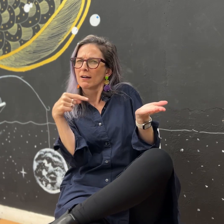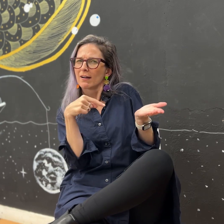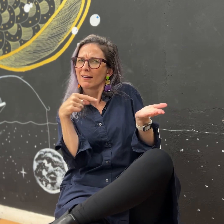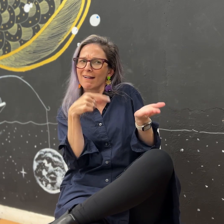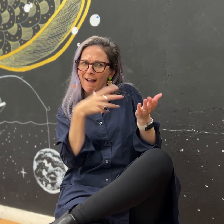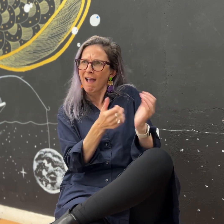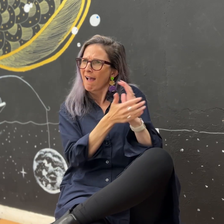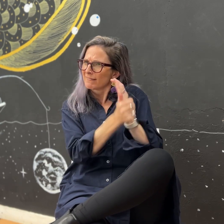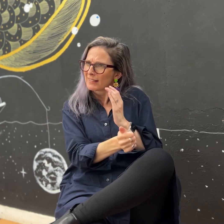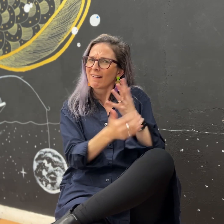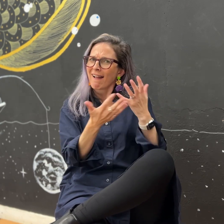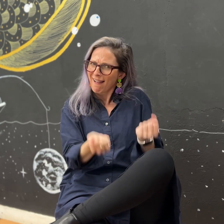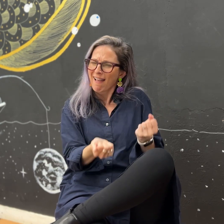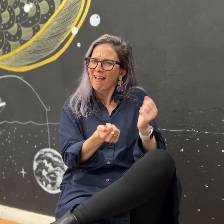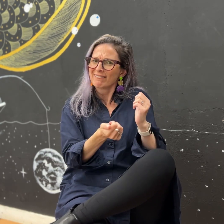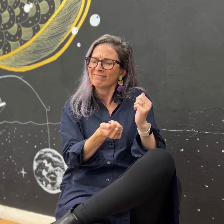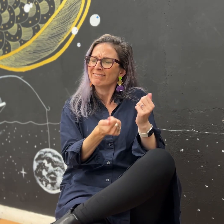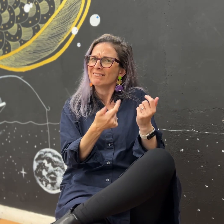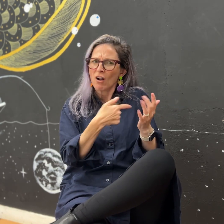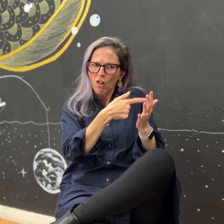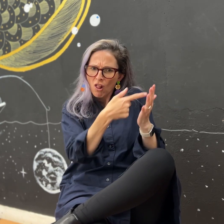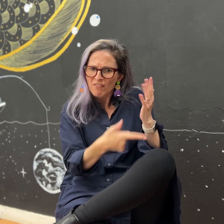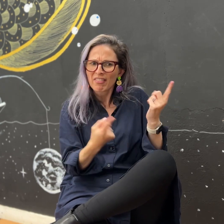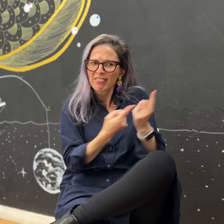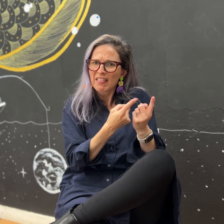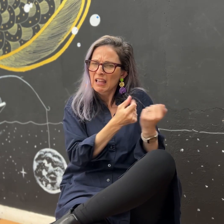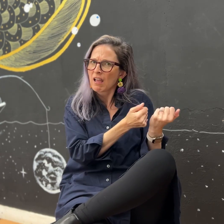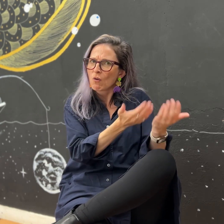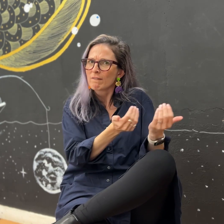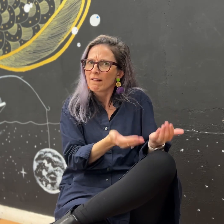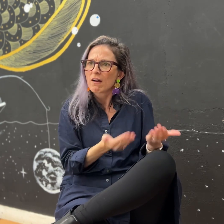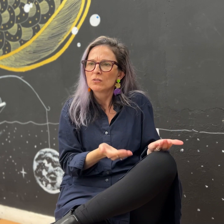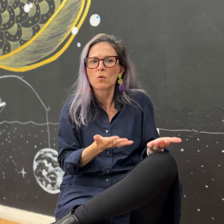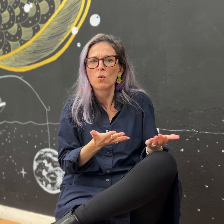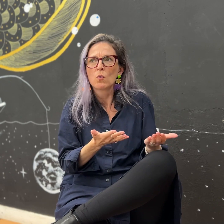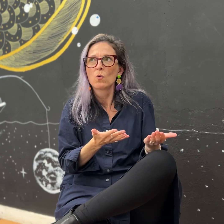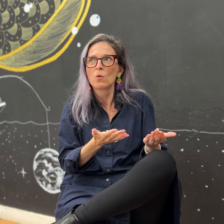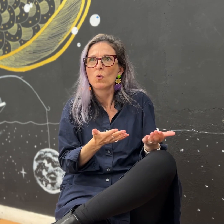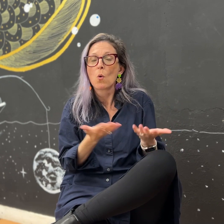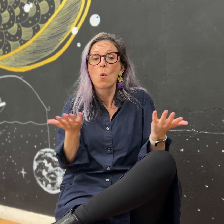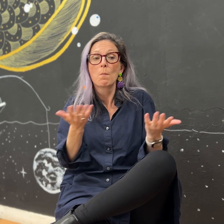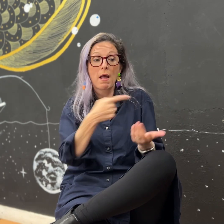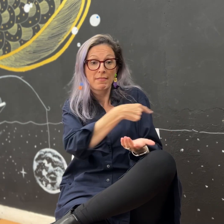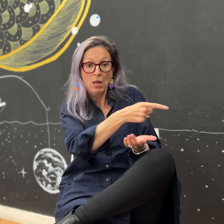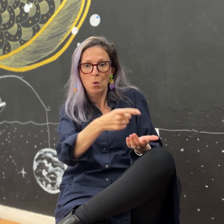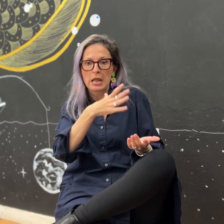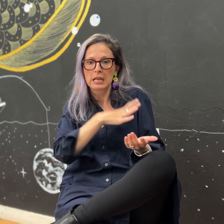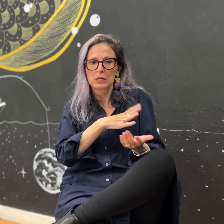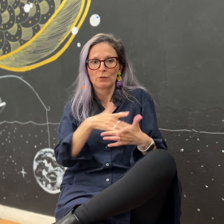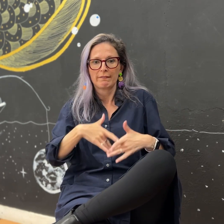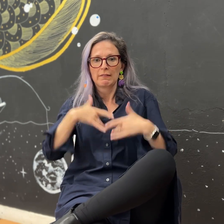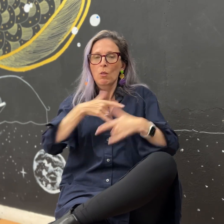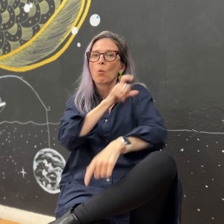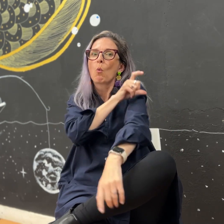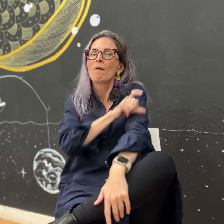we’ve got talent, and so much to offer. Deaf people need to build the confidence